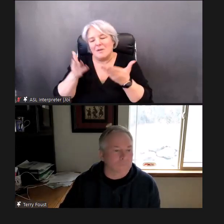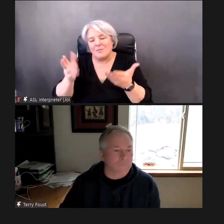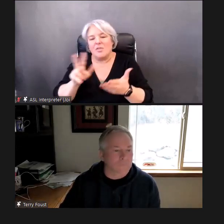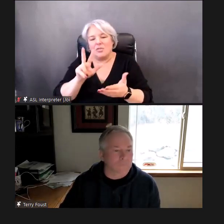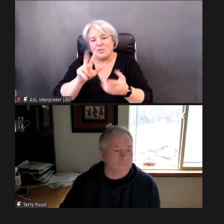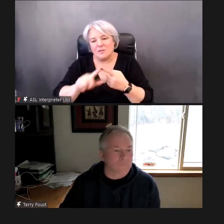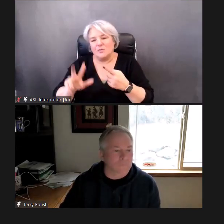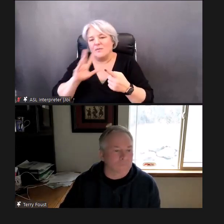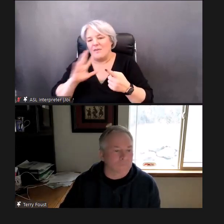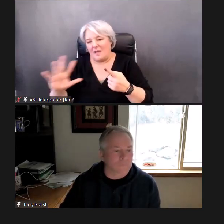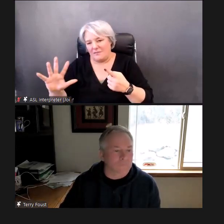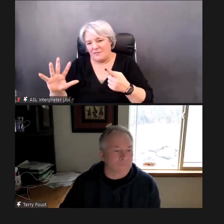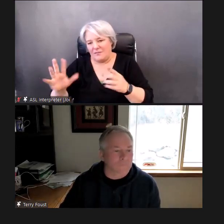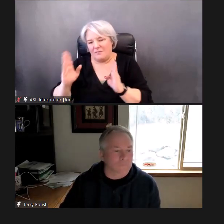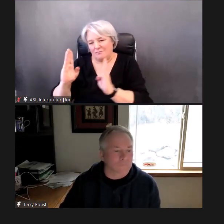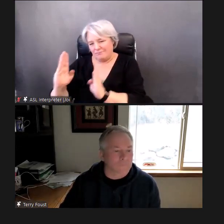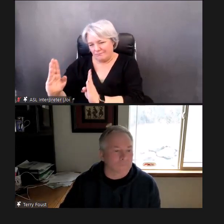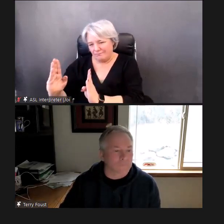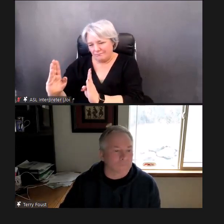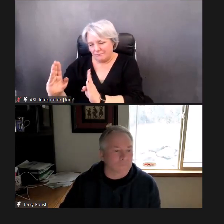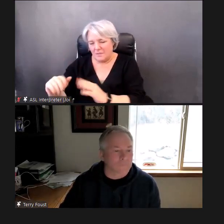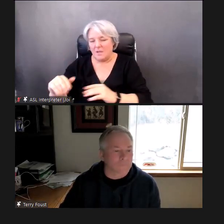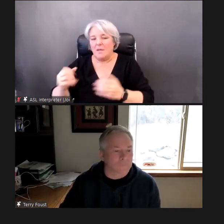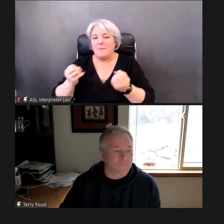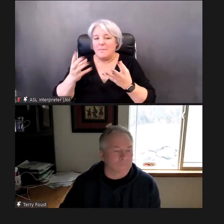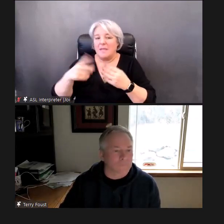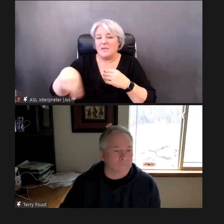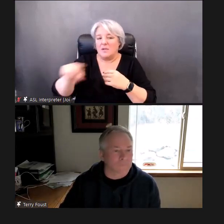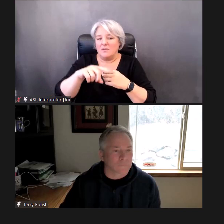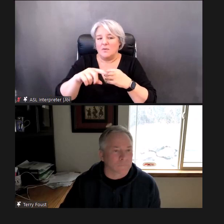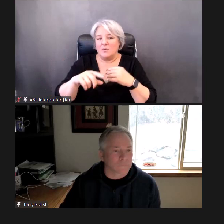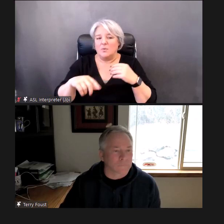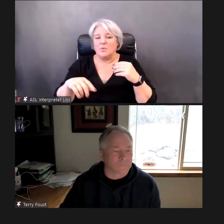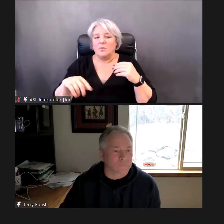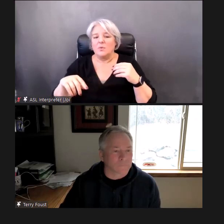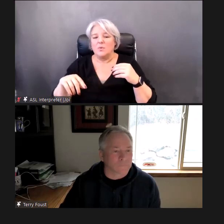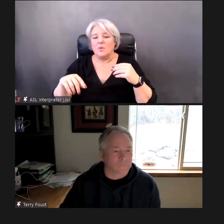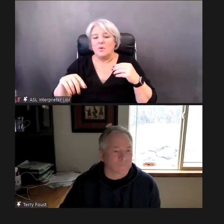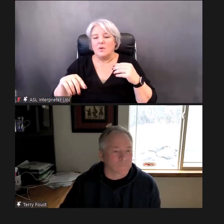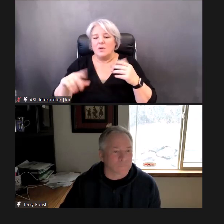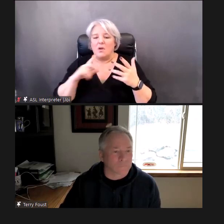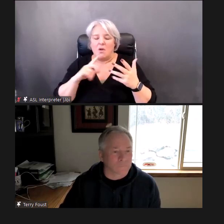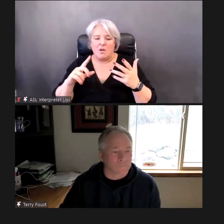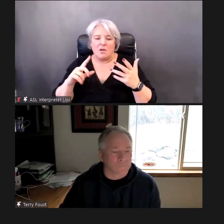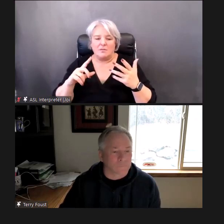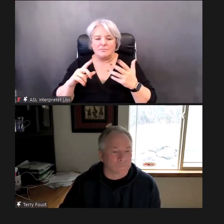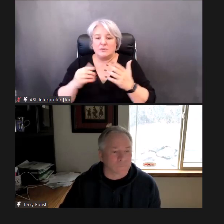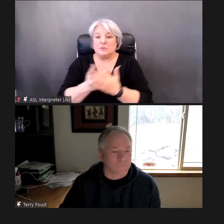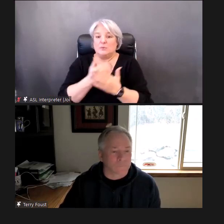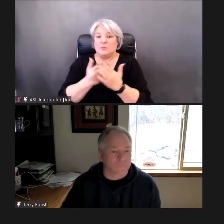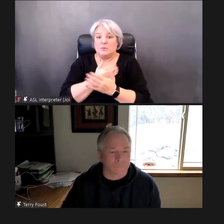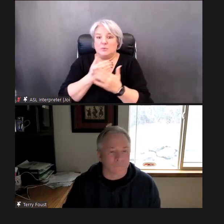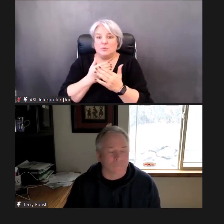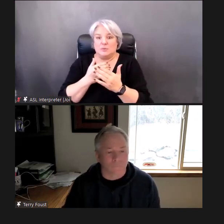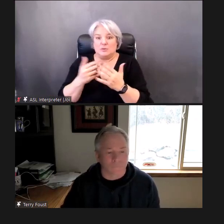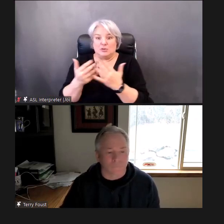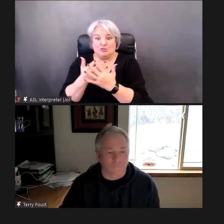um since many of you are are getting ready for um new round of screenings in